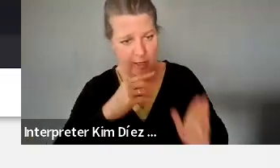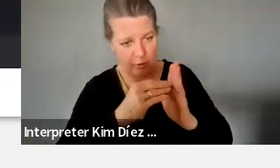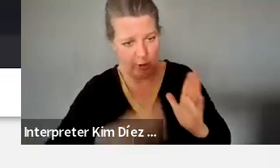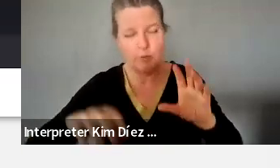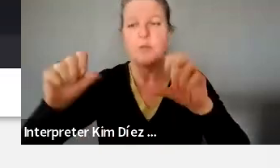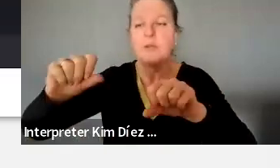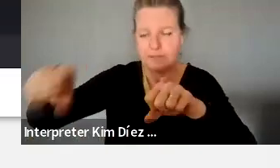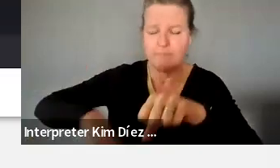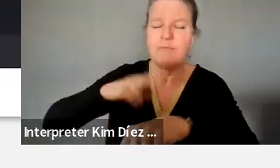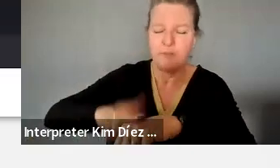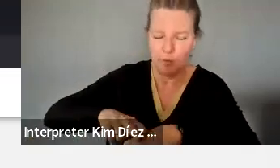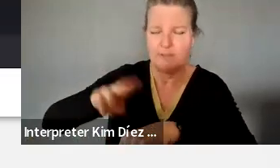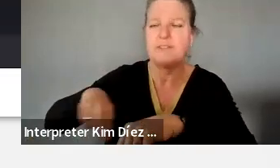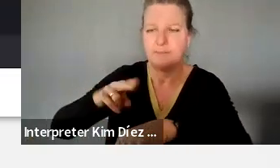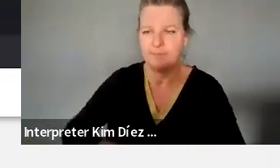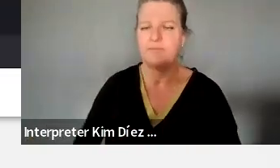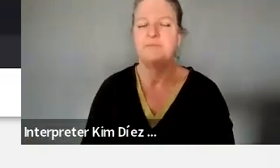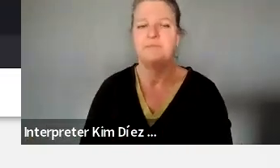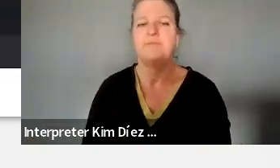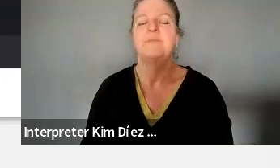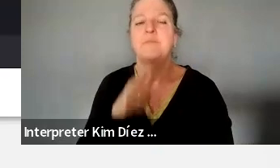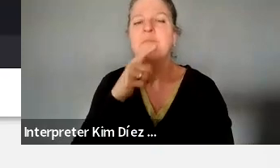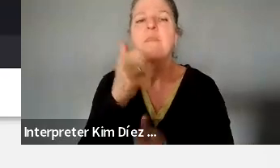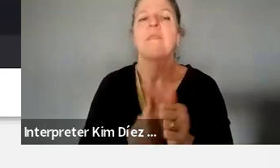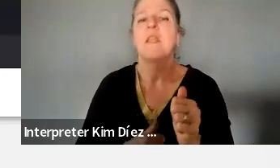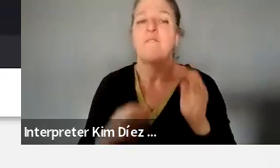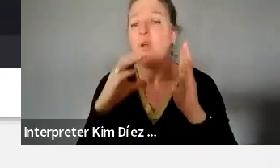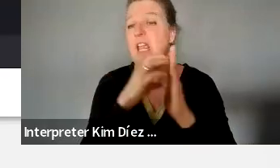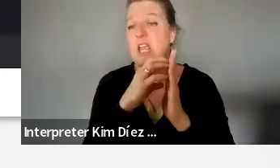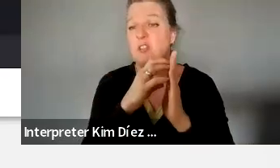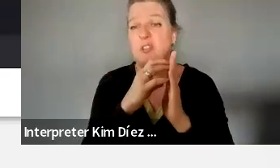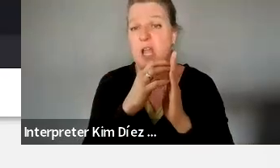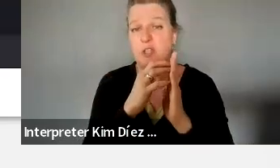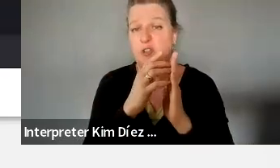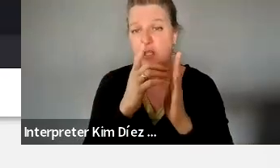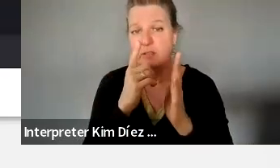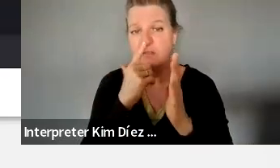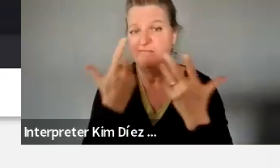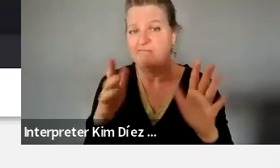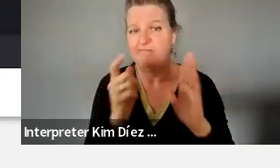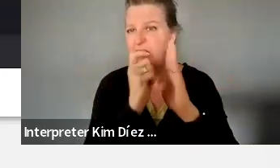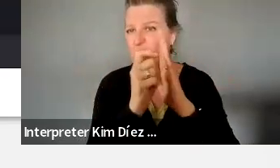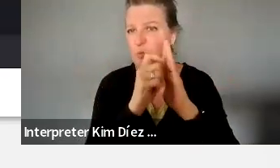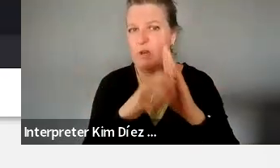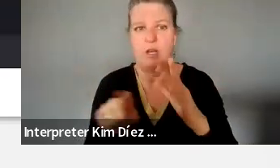So for each section here, really, it's all pretty much written out for you for what to do.